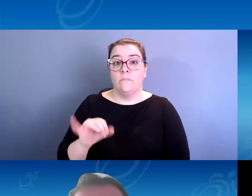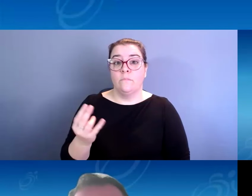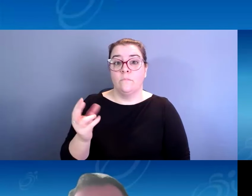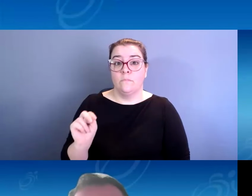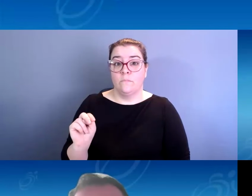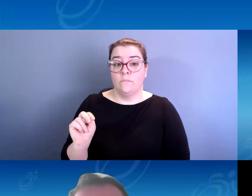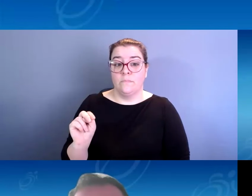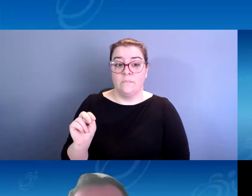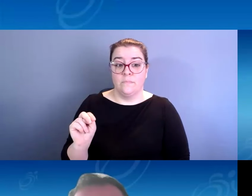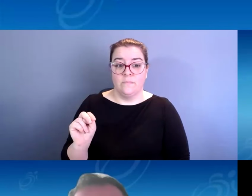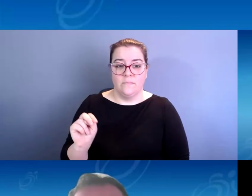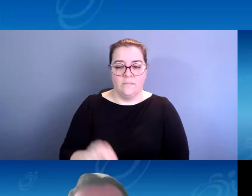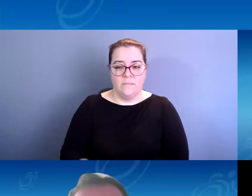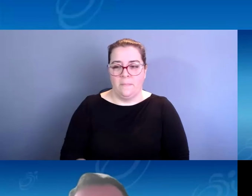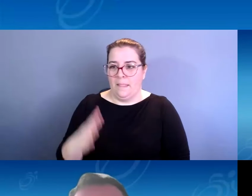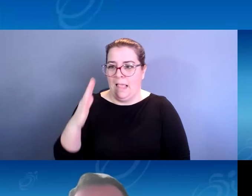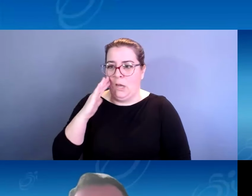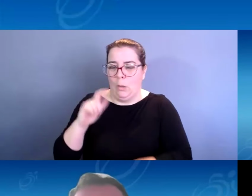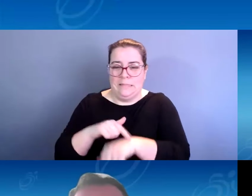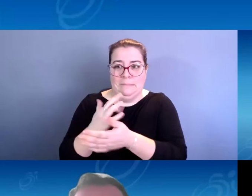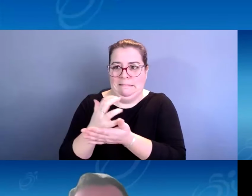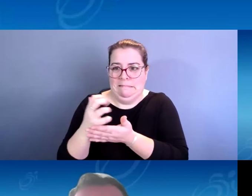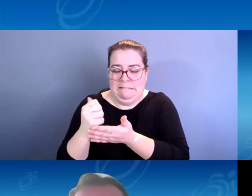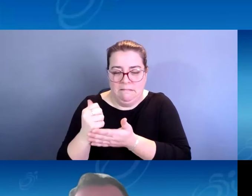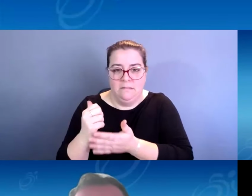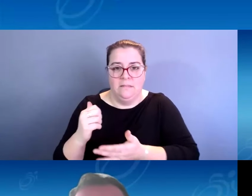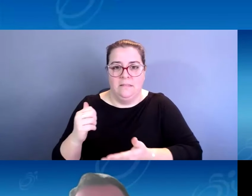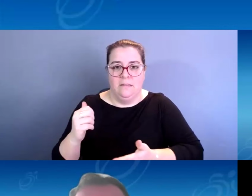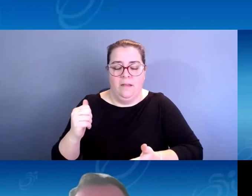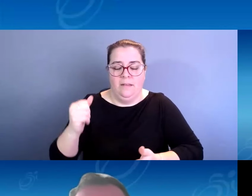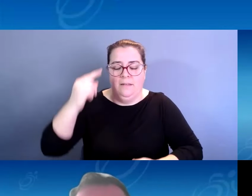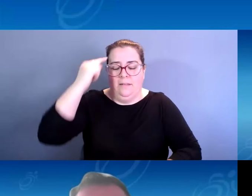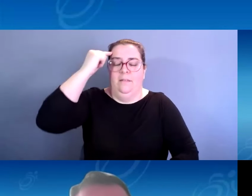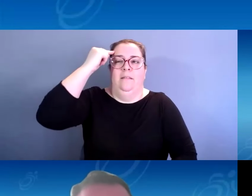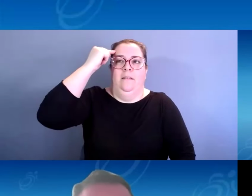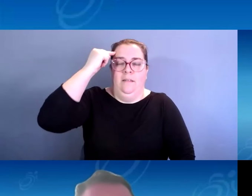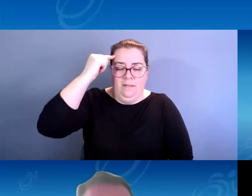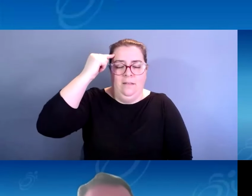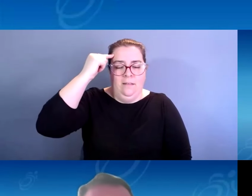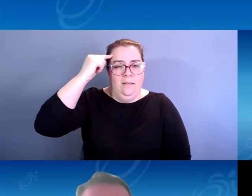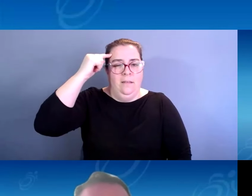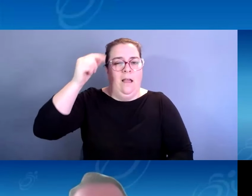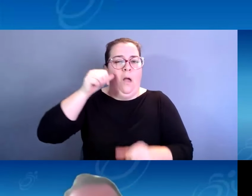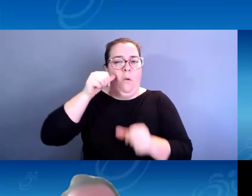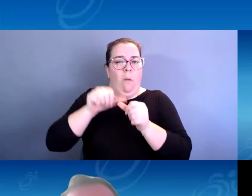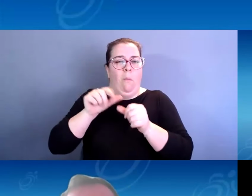Sorry. I know we're almost out of time. It triggered to me a leader when shared to me this acronym